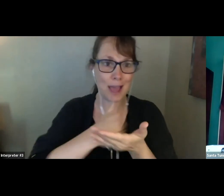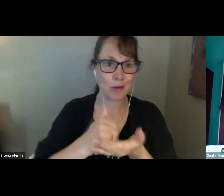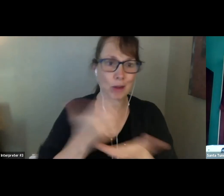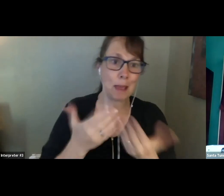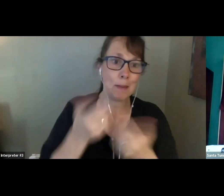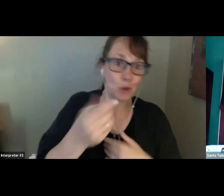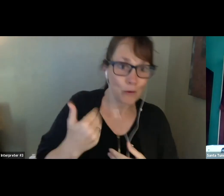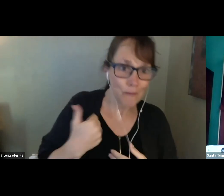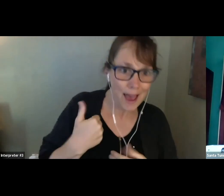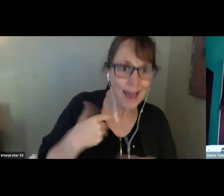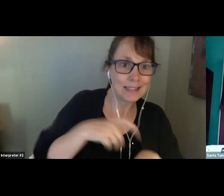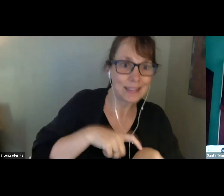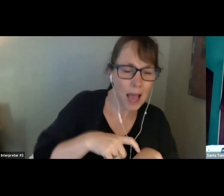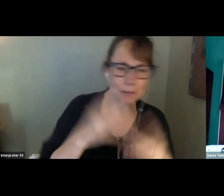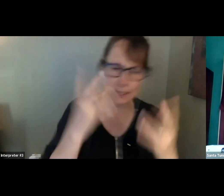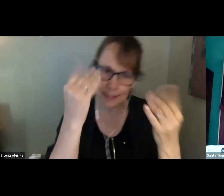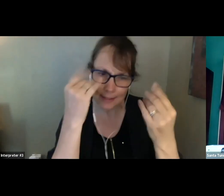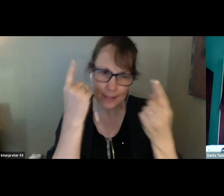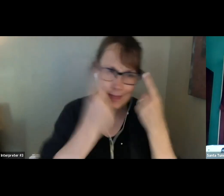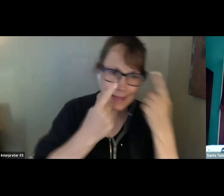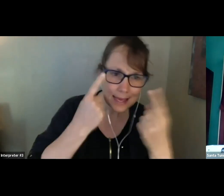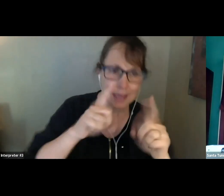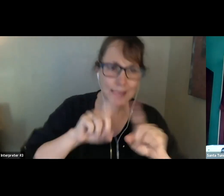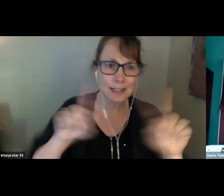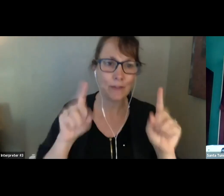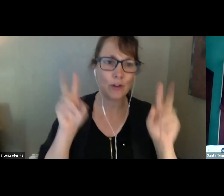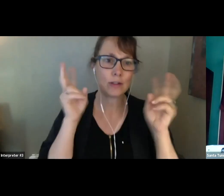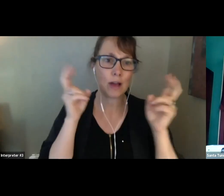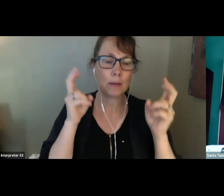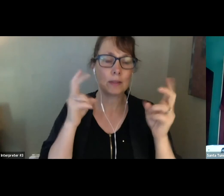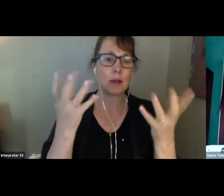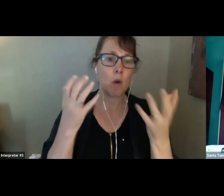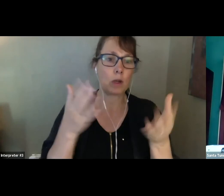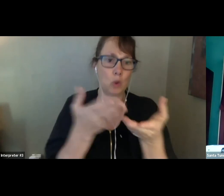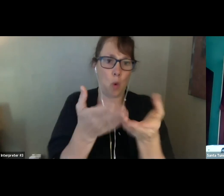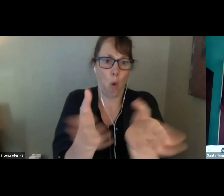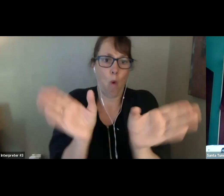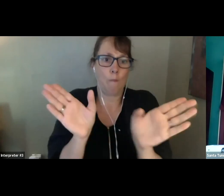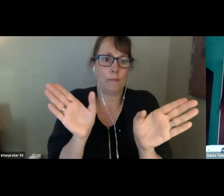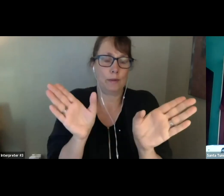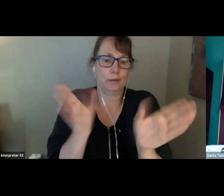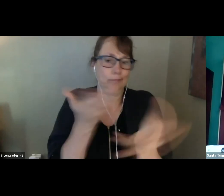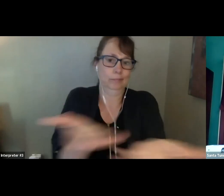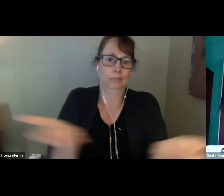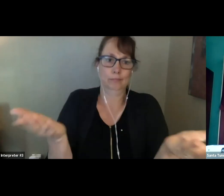now to think about the topics. I wanted to open it up to you to see if you had any questions